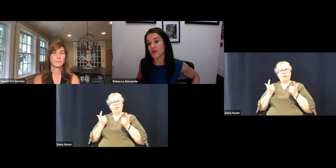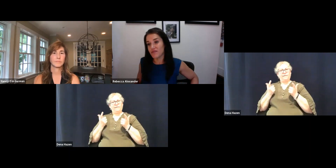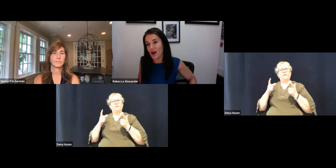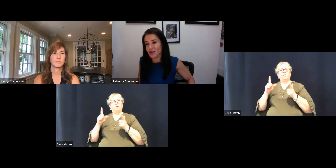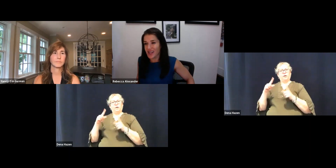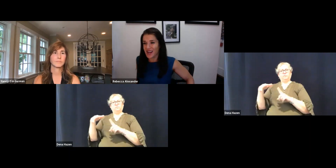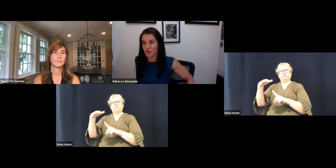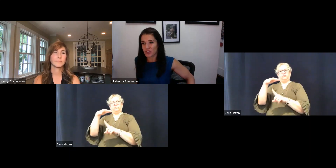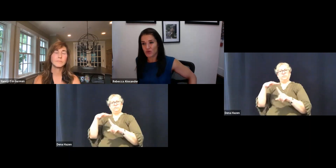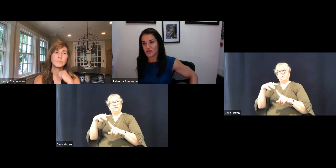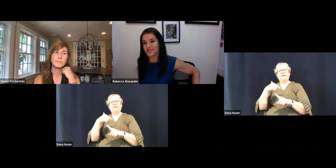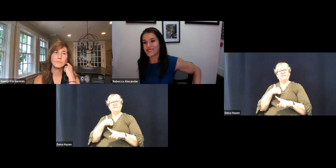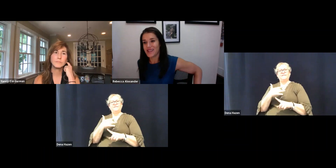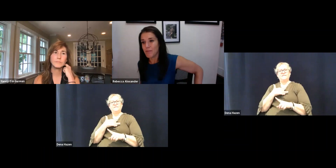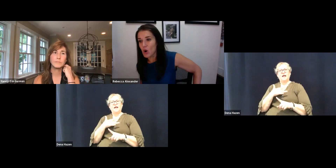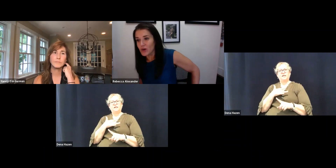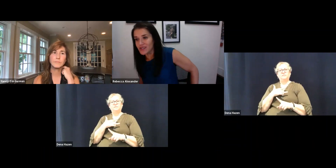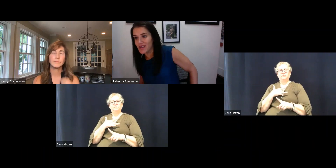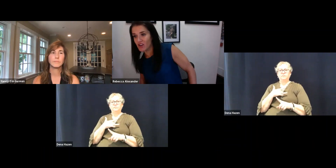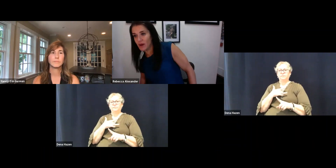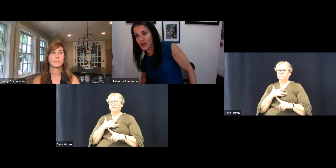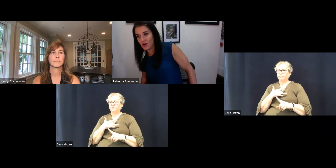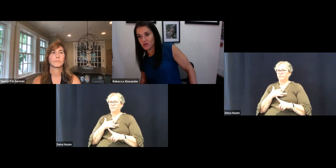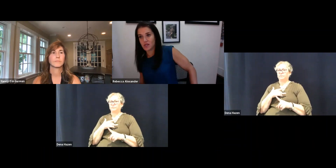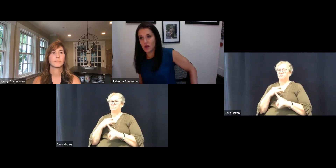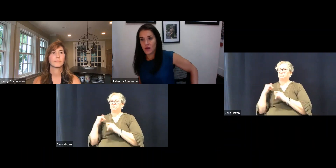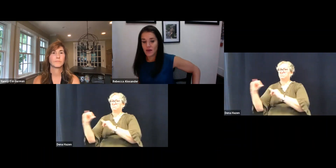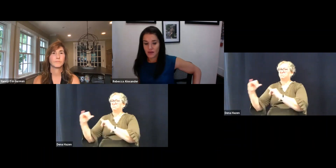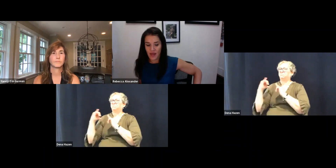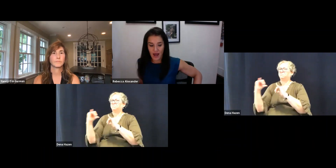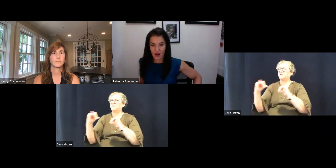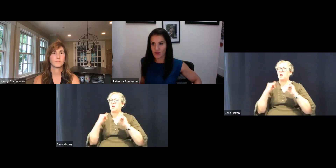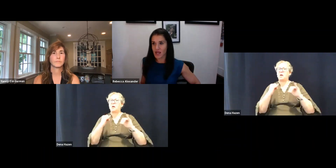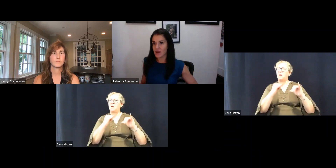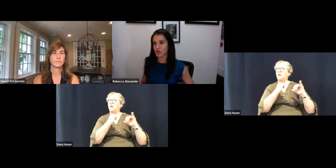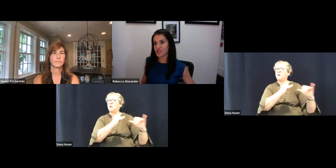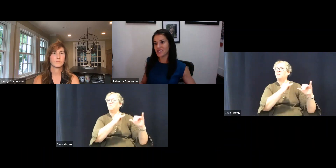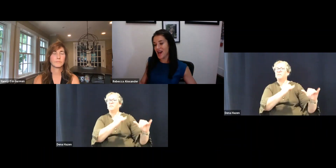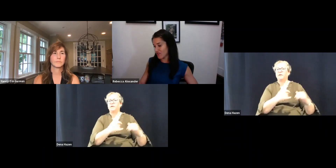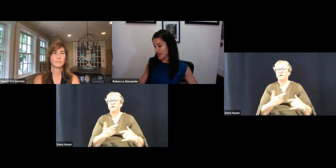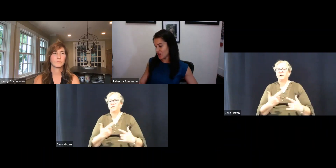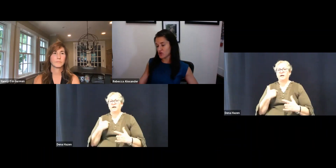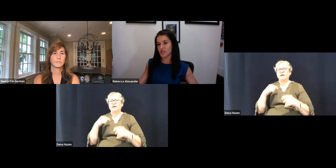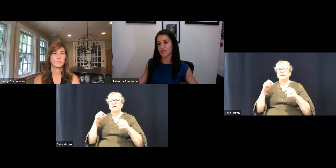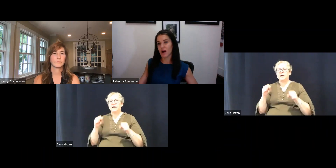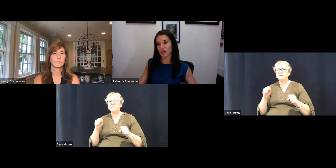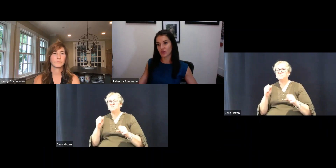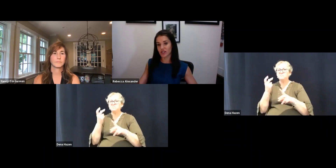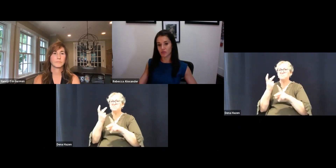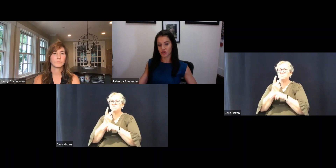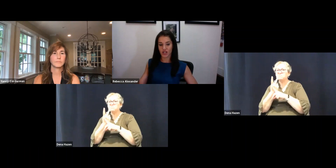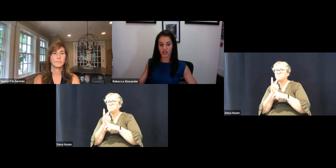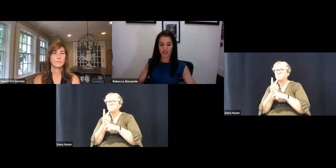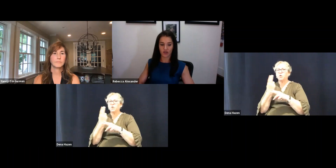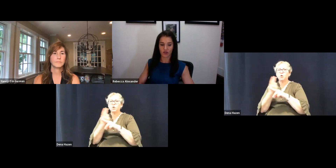I felt like I was sort of in the same boat as everybody else. That I was able to navigate using public transportation,